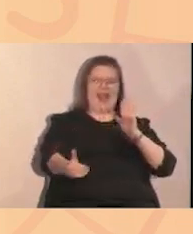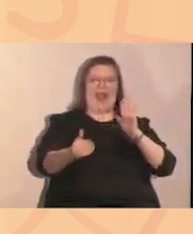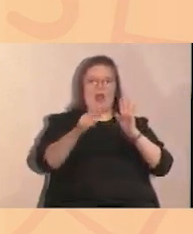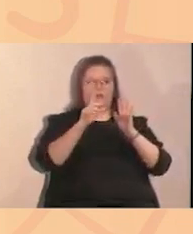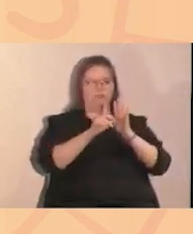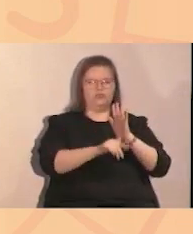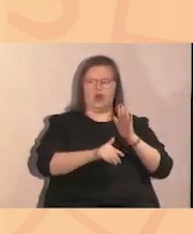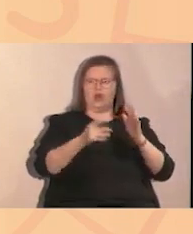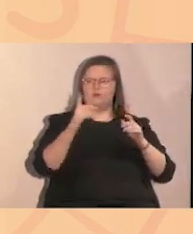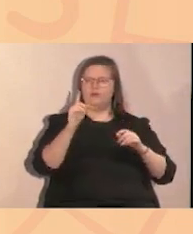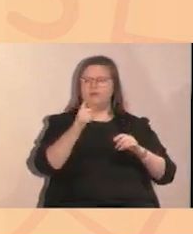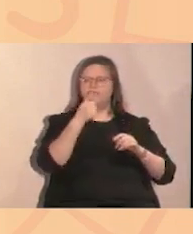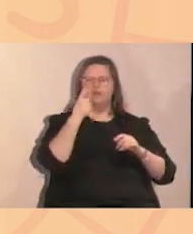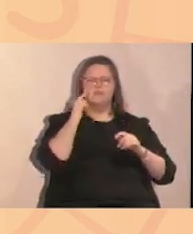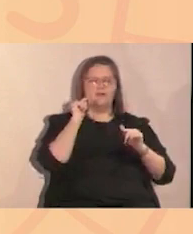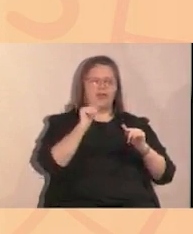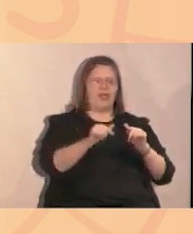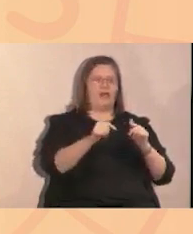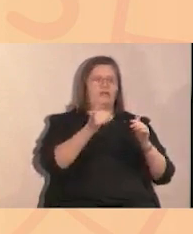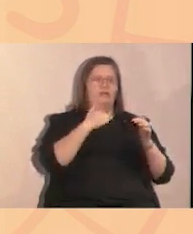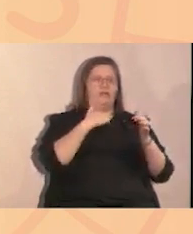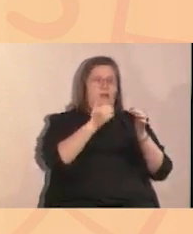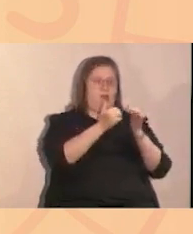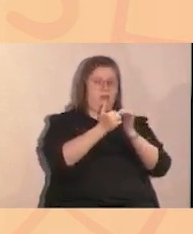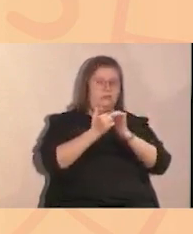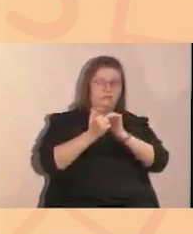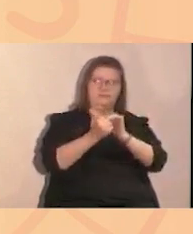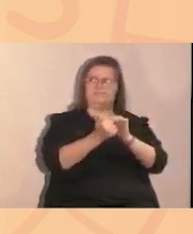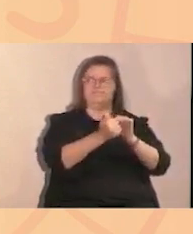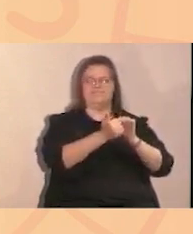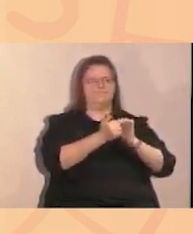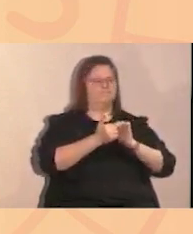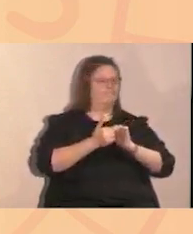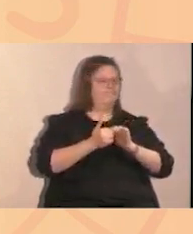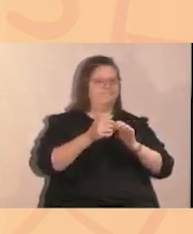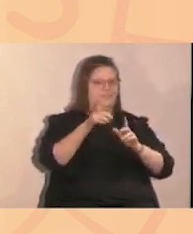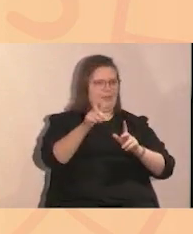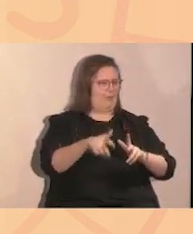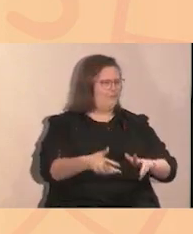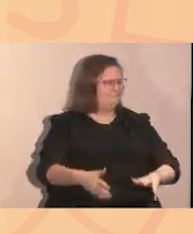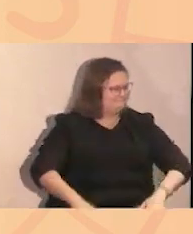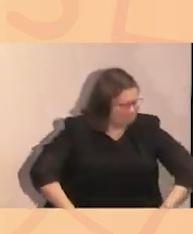in the writing of an amazing colleague and friend of Sisonke Msimang. And this epiphany and this moment of